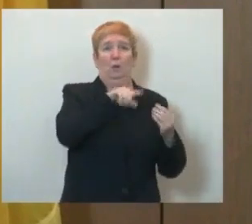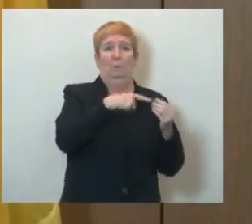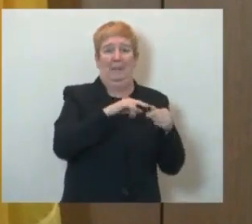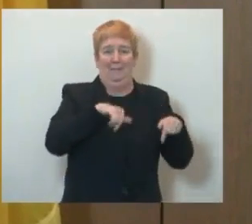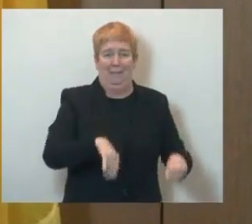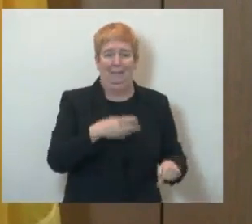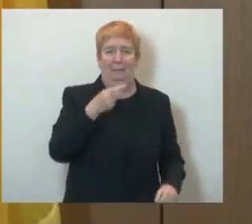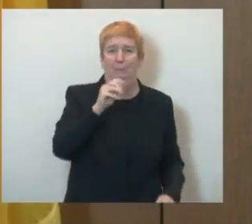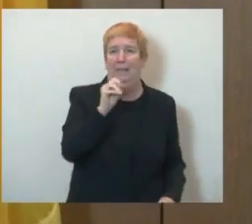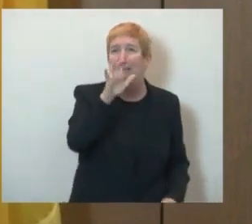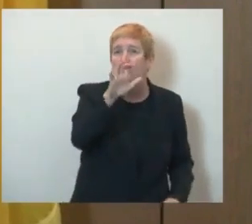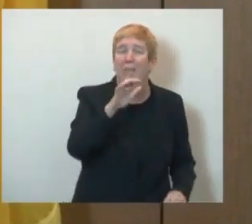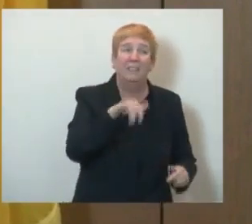TO NORMAL WITH THIS.